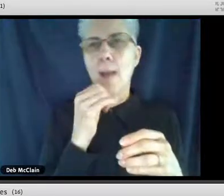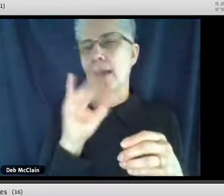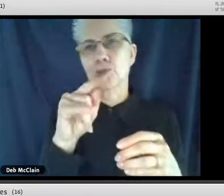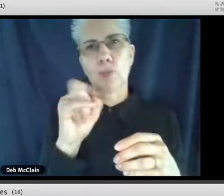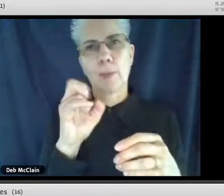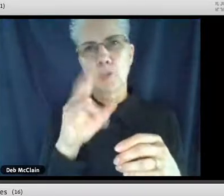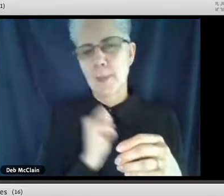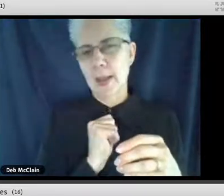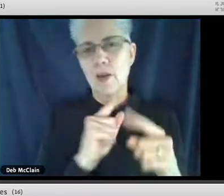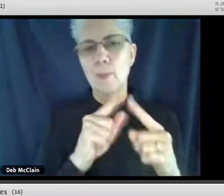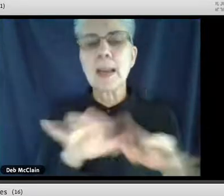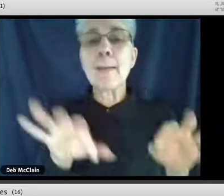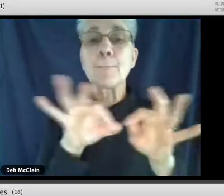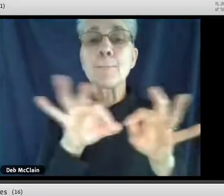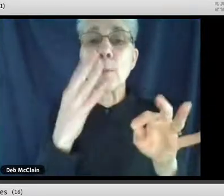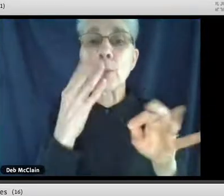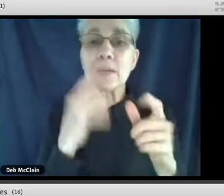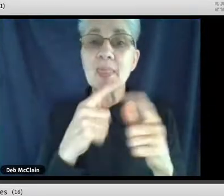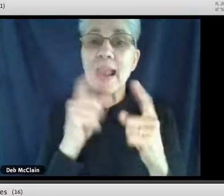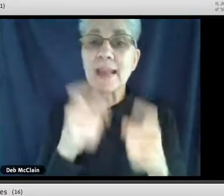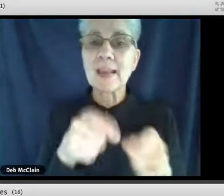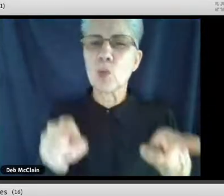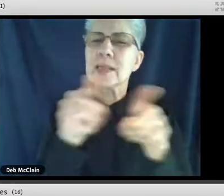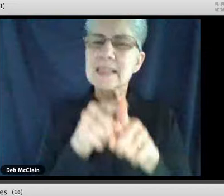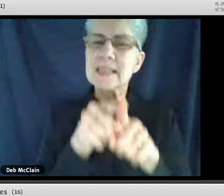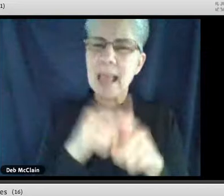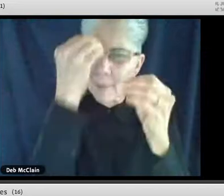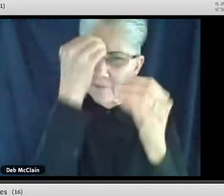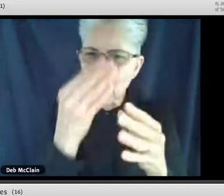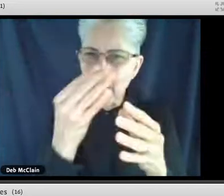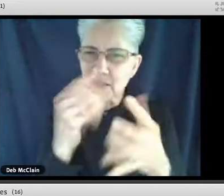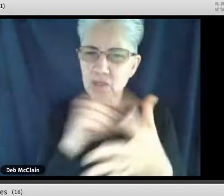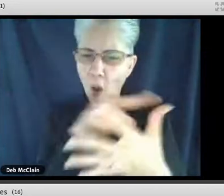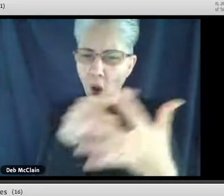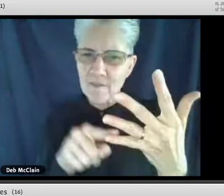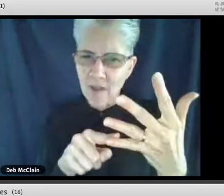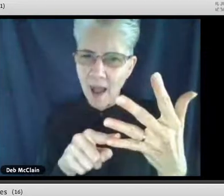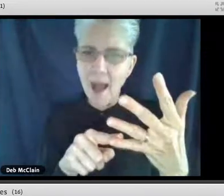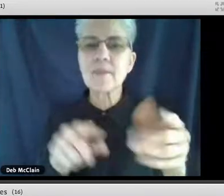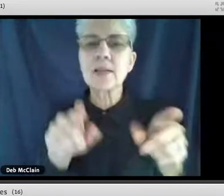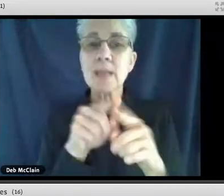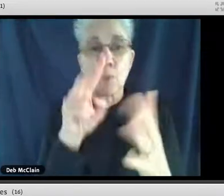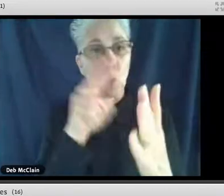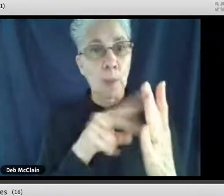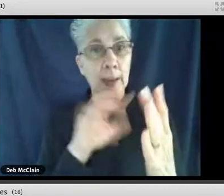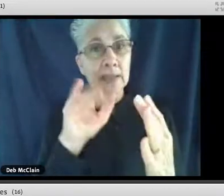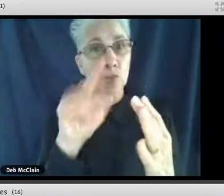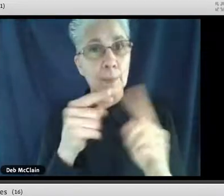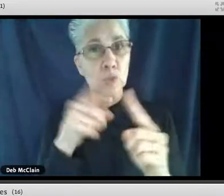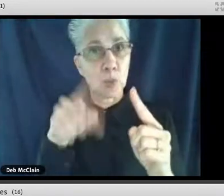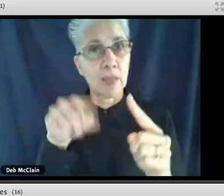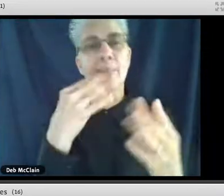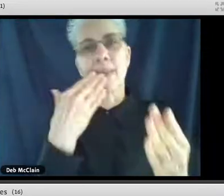But it's important because then I give you the same information. So each person, you're reading this script to them. You know, thank you for coming today.